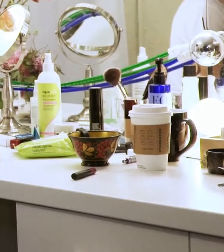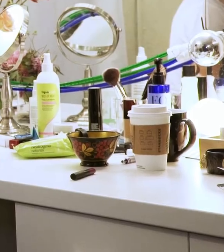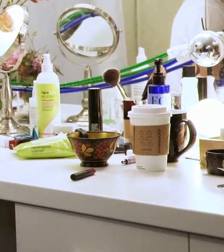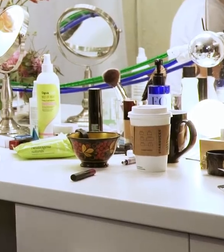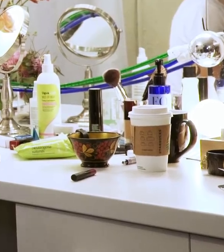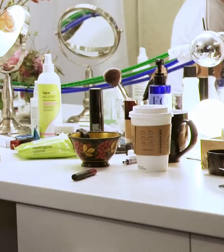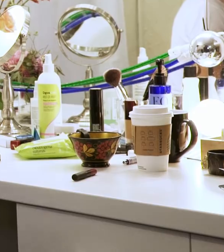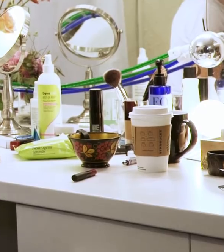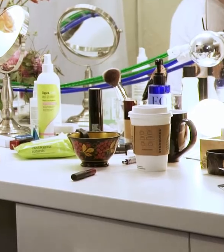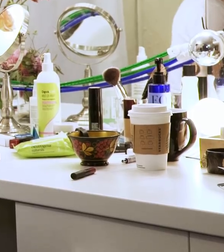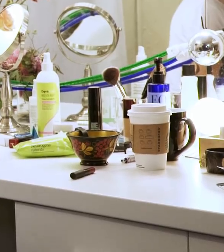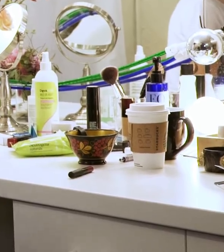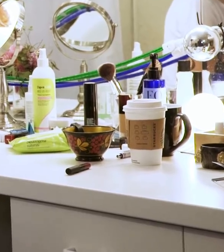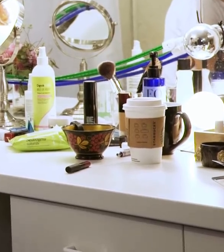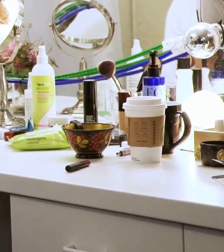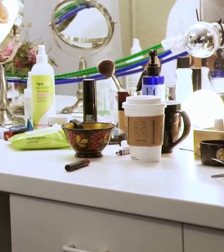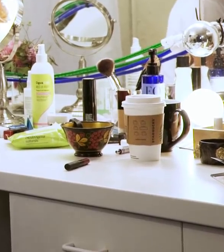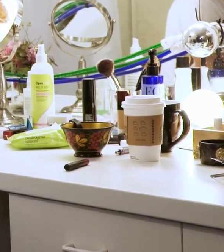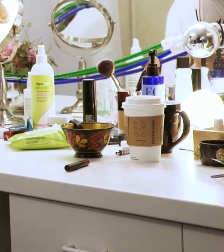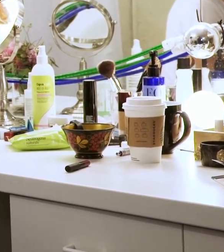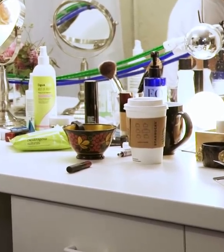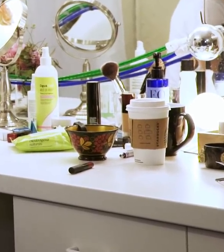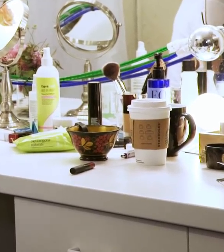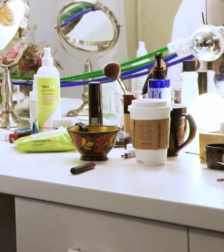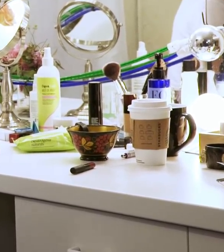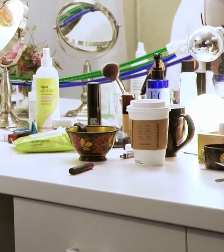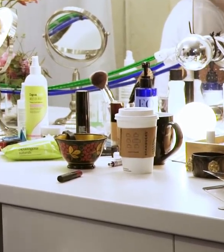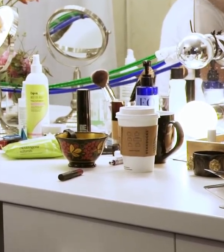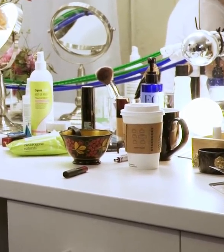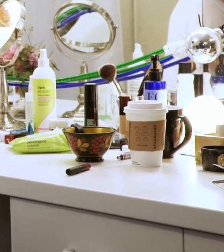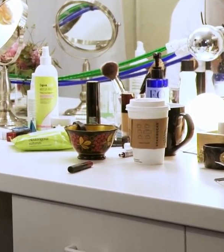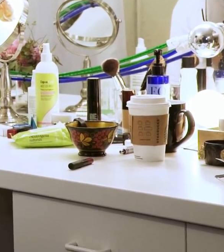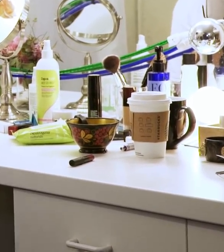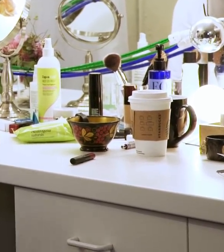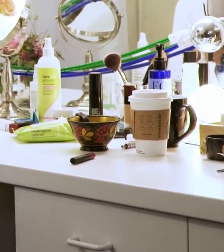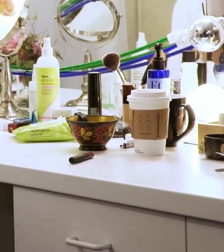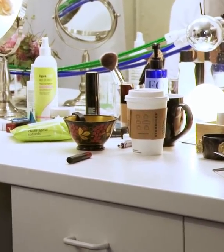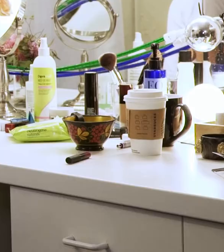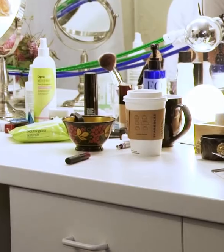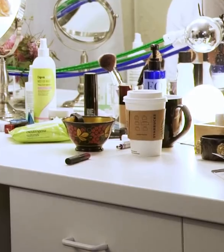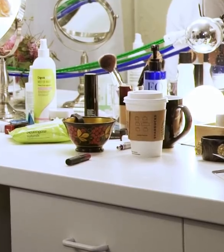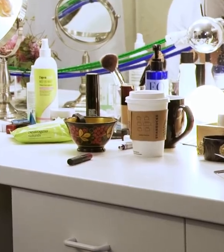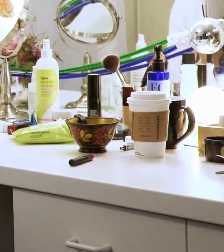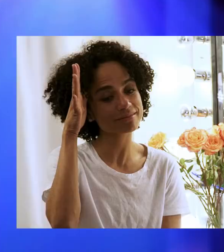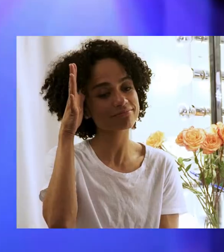The first time that I was introduced to Children of a Lesser God was when I was eight. The movie came out and my parents decided